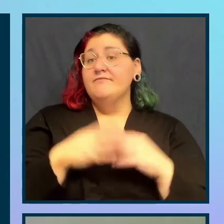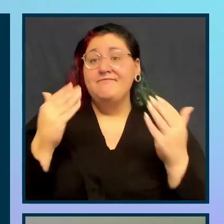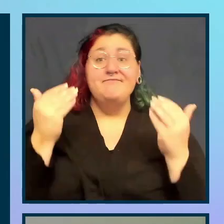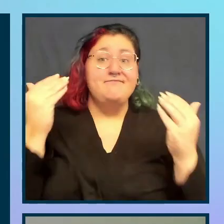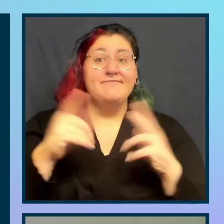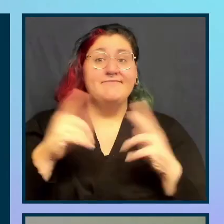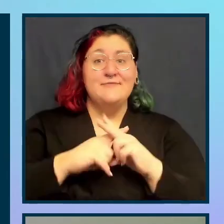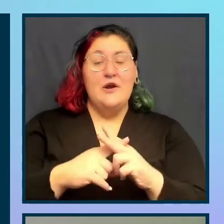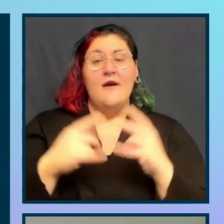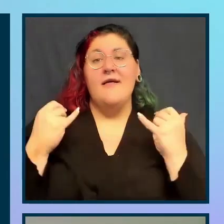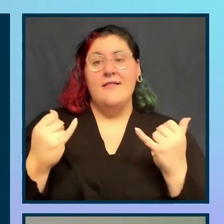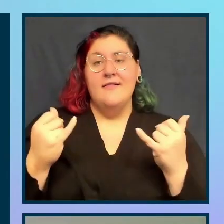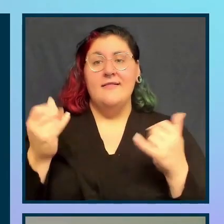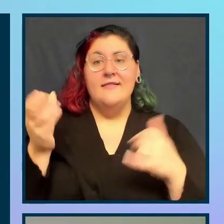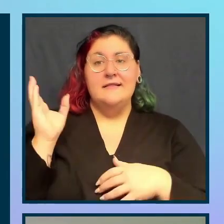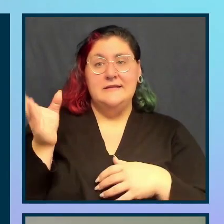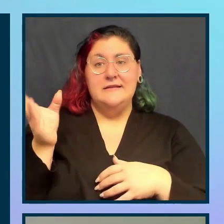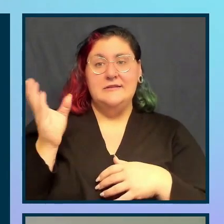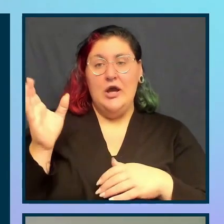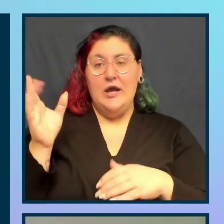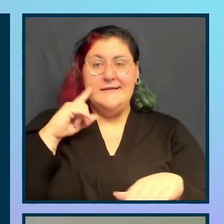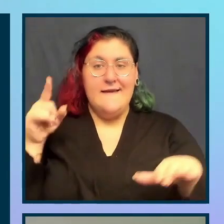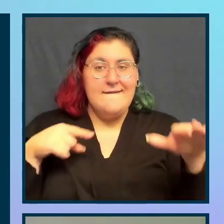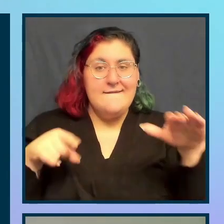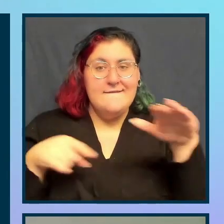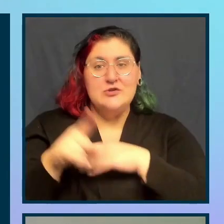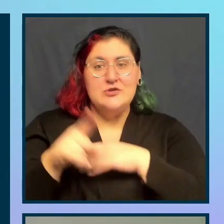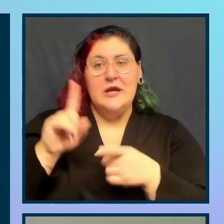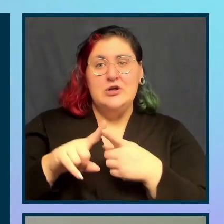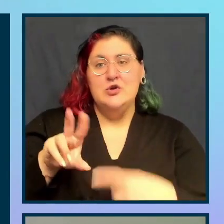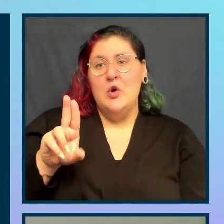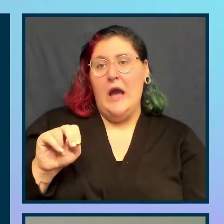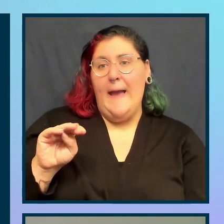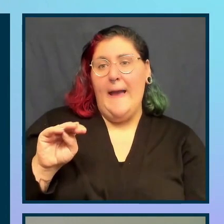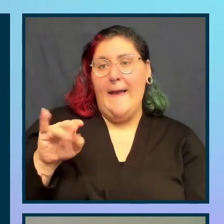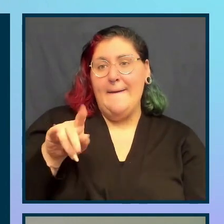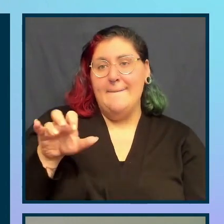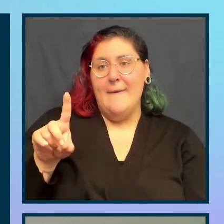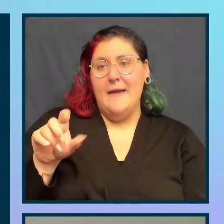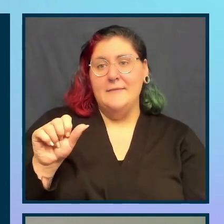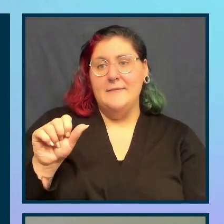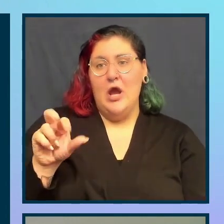This talk is Venturing into Unmapped ARIAs. It's more or less about how to find your way towards accessible component patterns